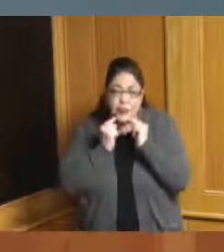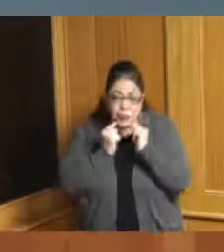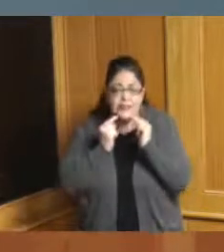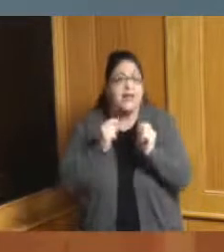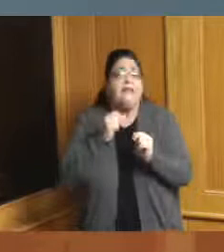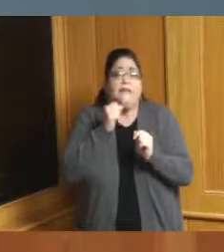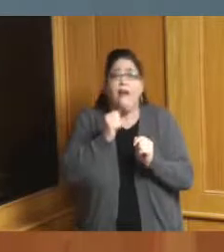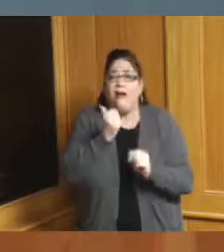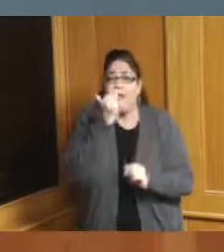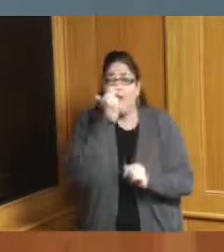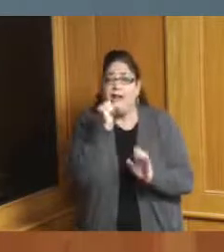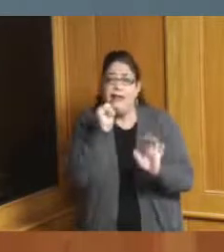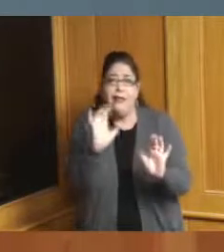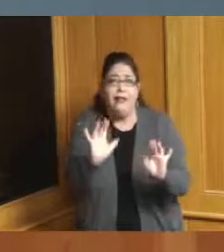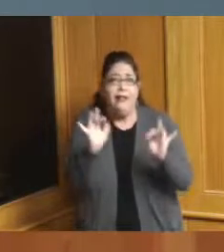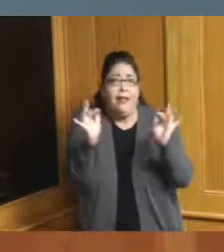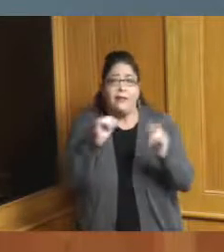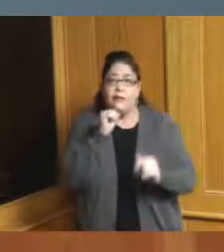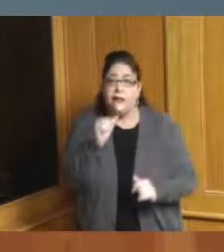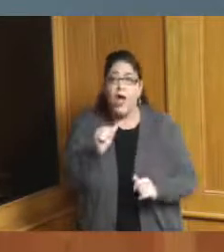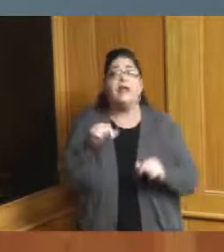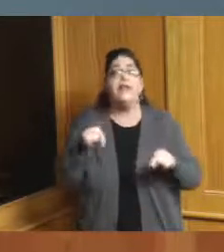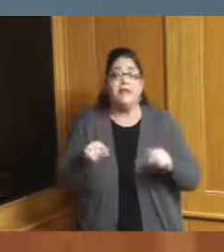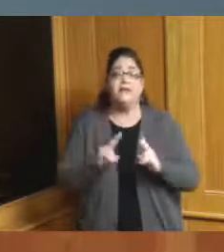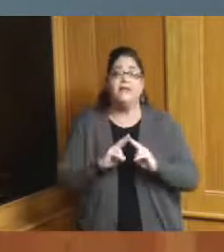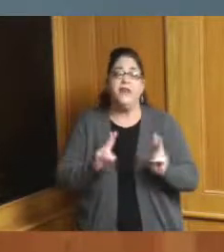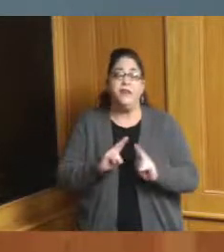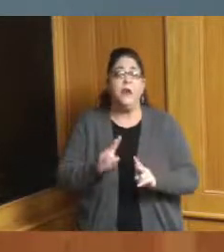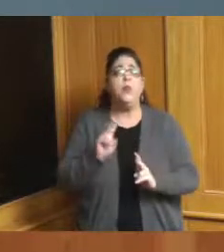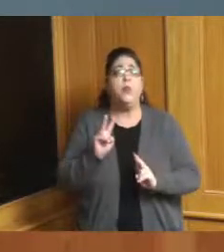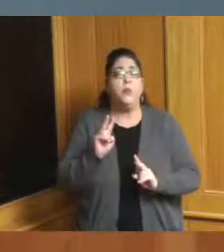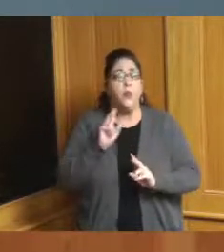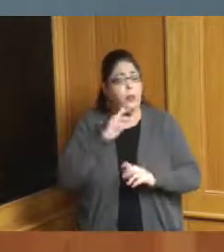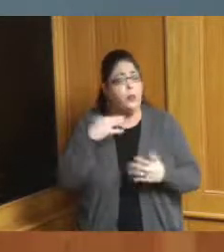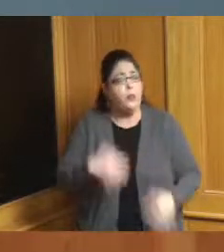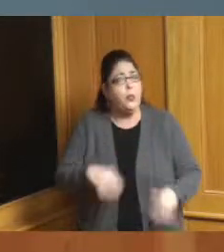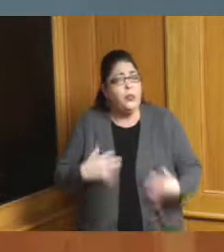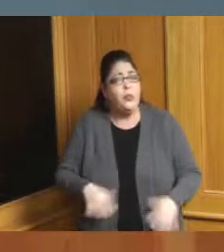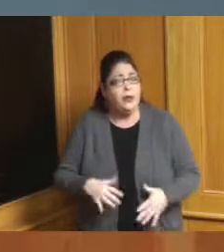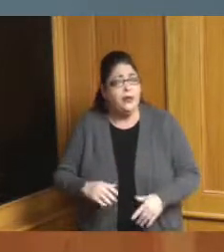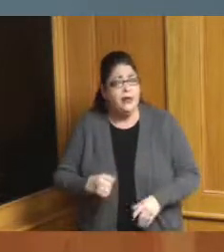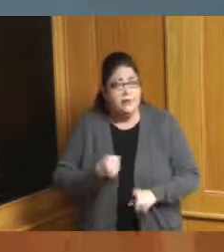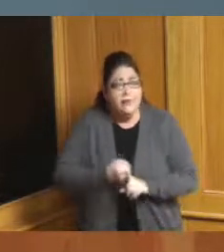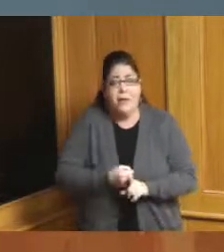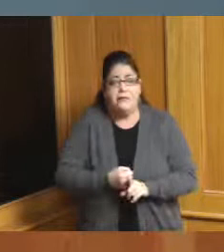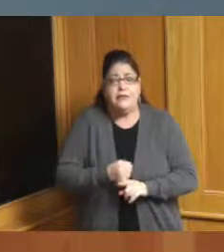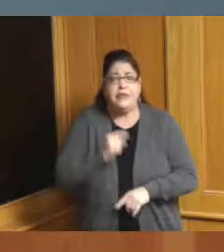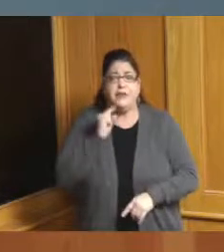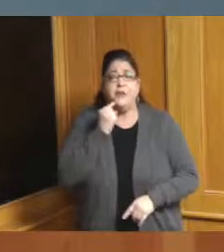I did designate Commissioner Driehaus to do the briefings we're all responsible for communicating